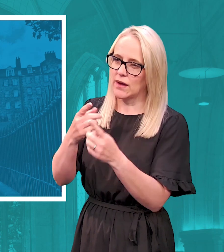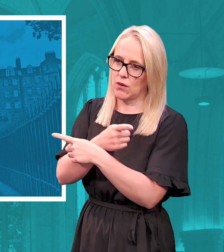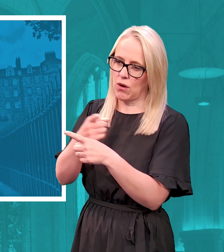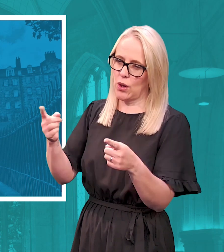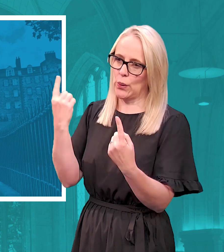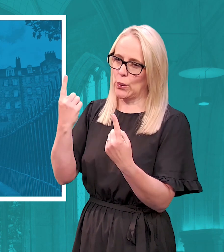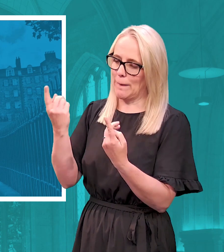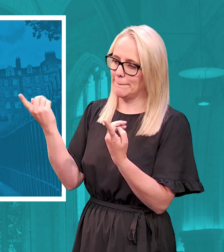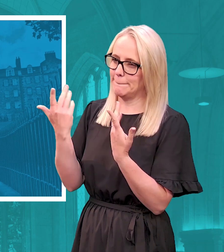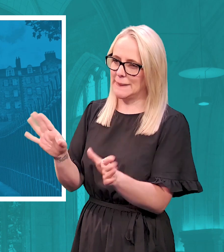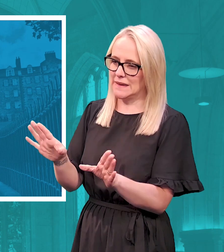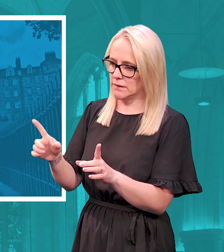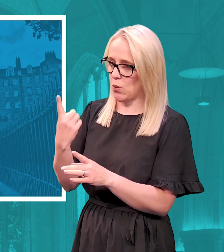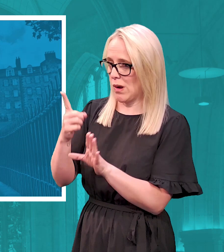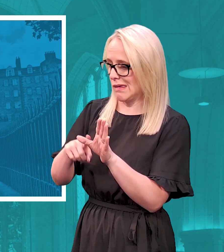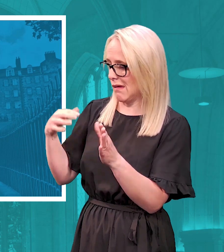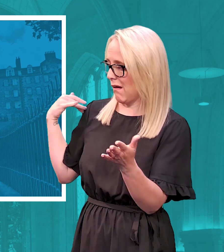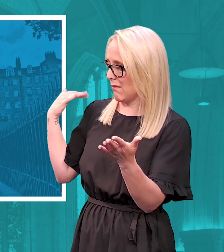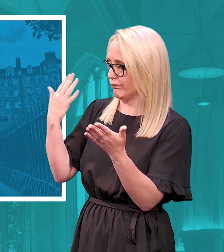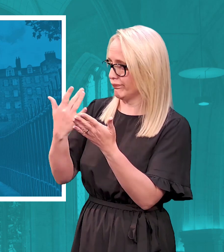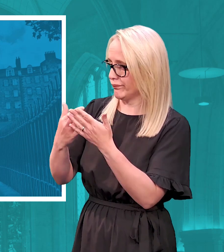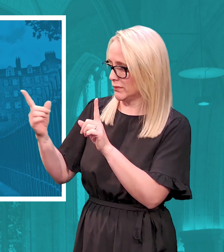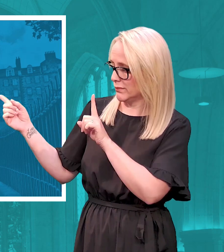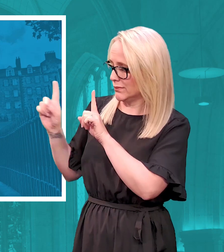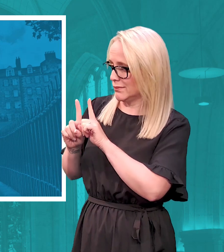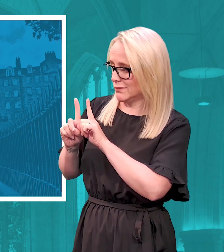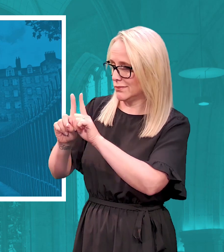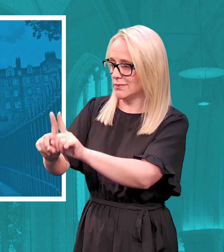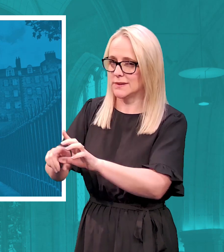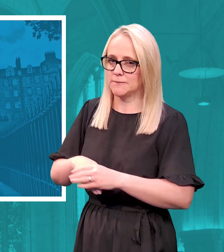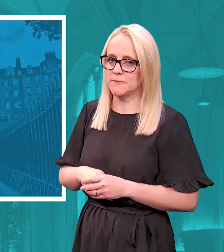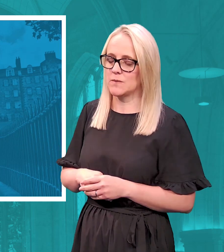over the last years. Congregations, Presbyteries,